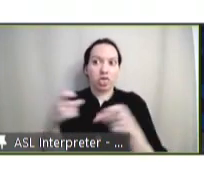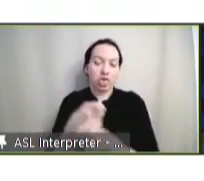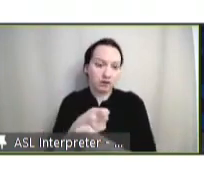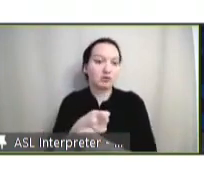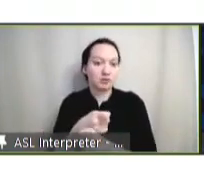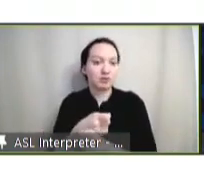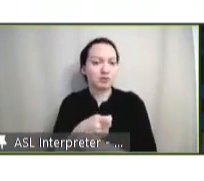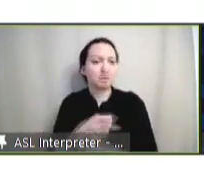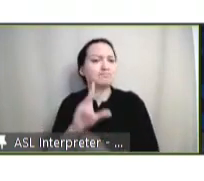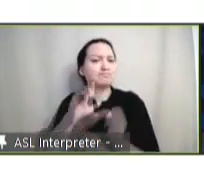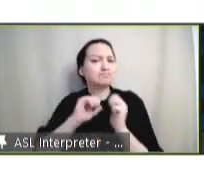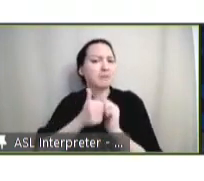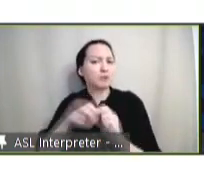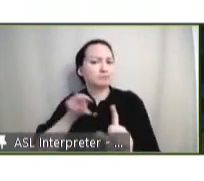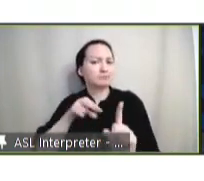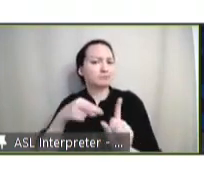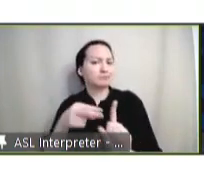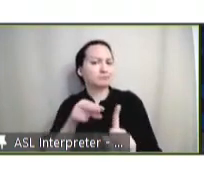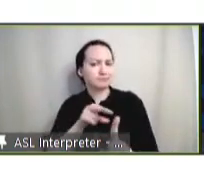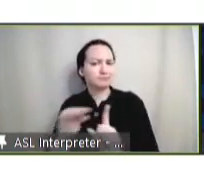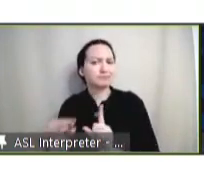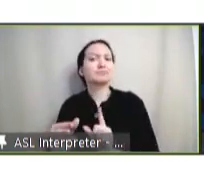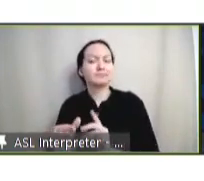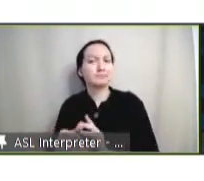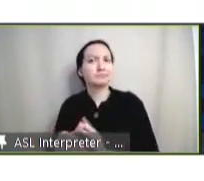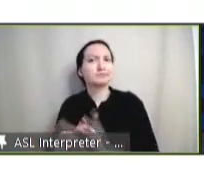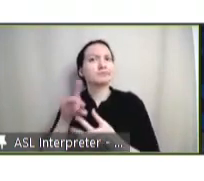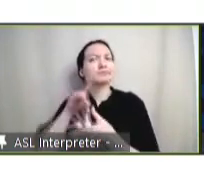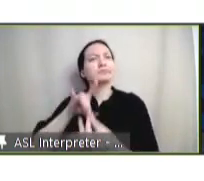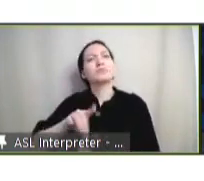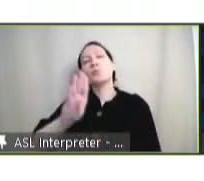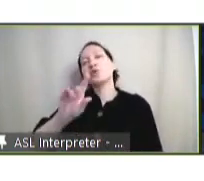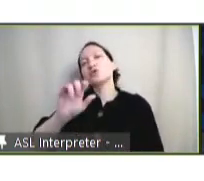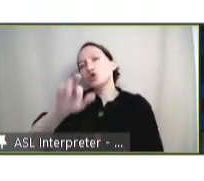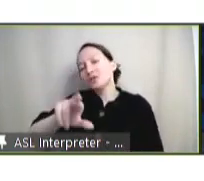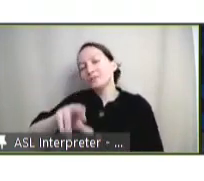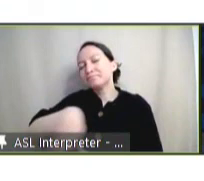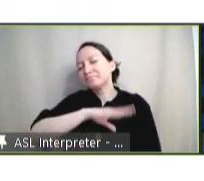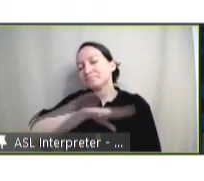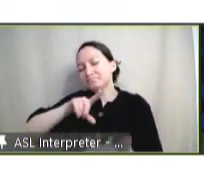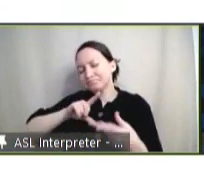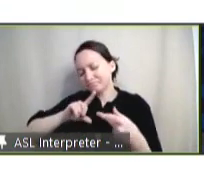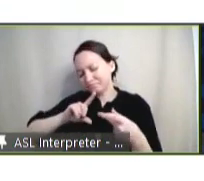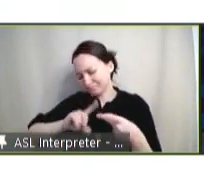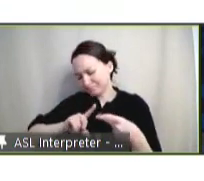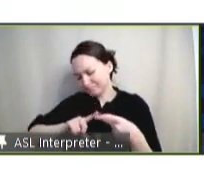looking at it with respect to boosters. And then finally, when we're talking about workplace safety